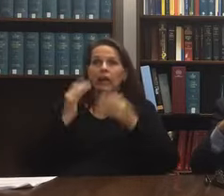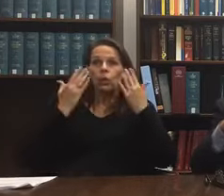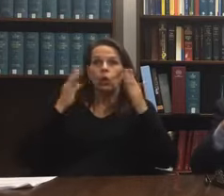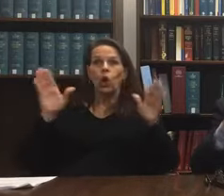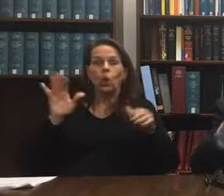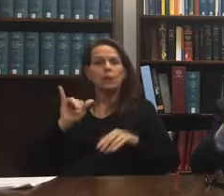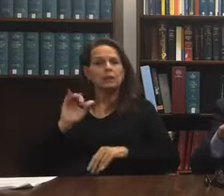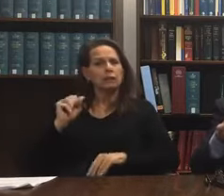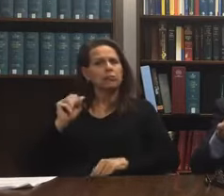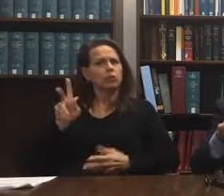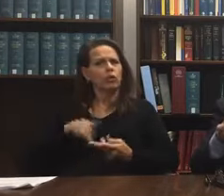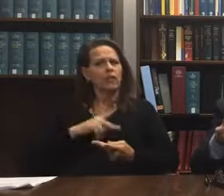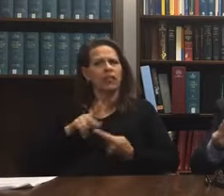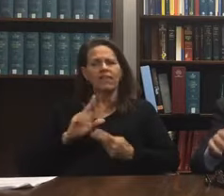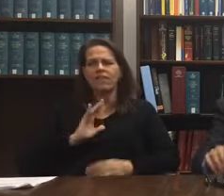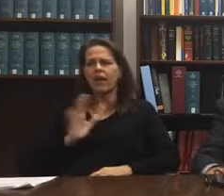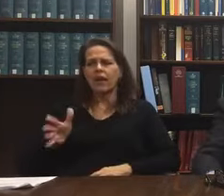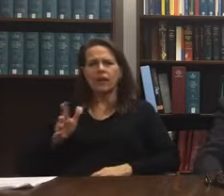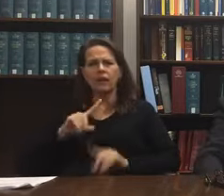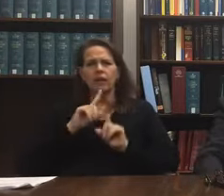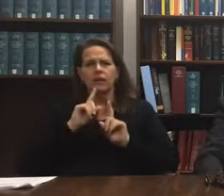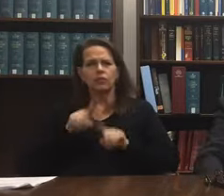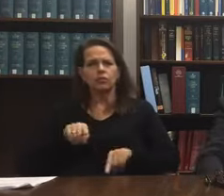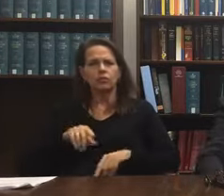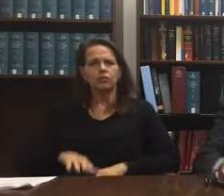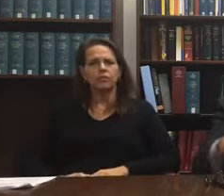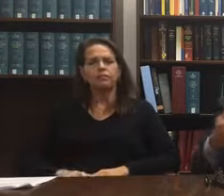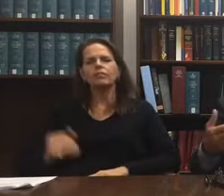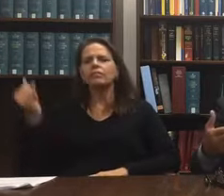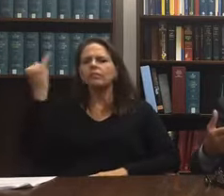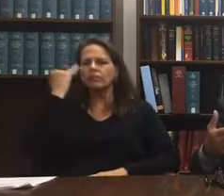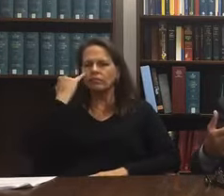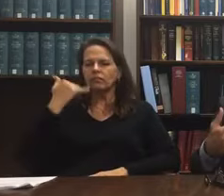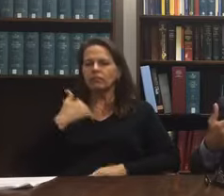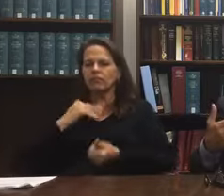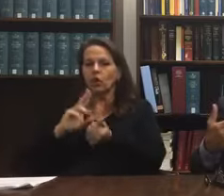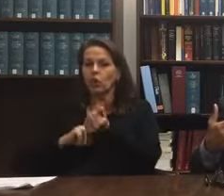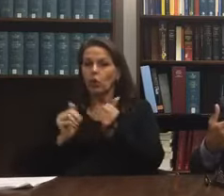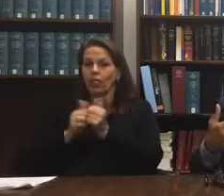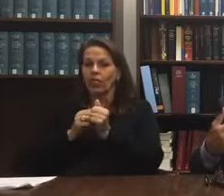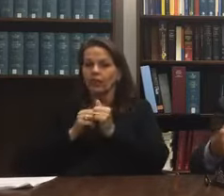perfectly fine answer now if you have a nurse with you to testify and you know